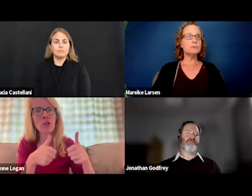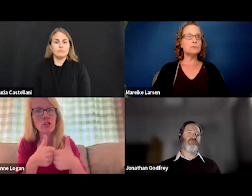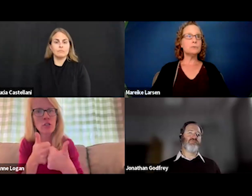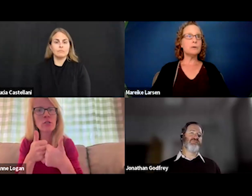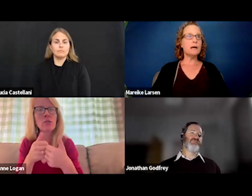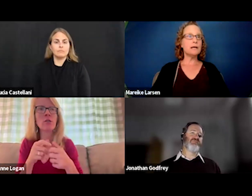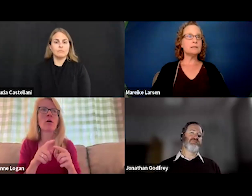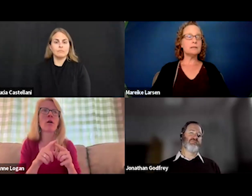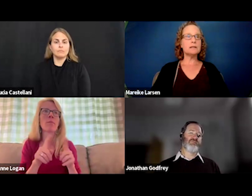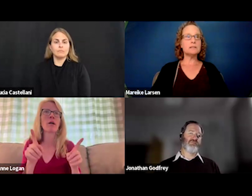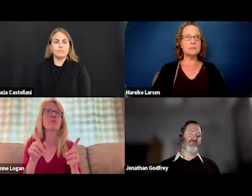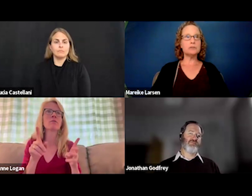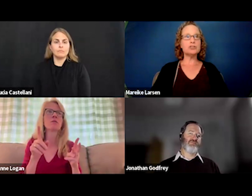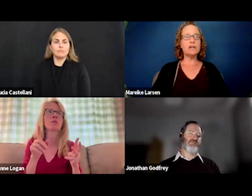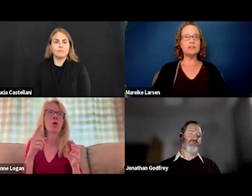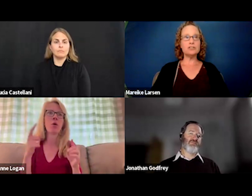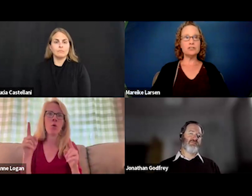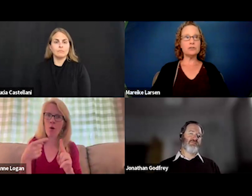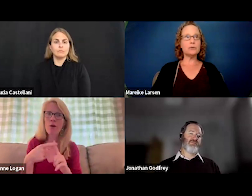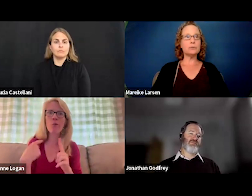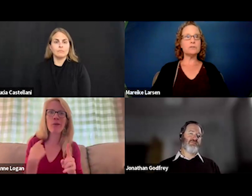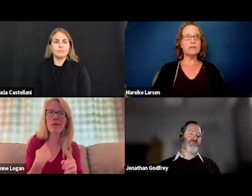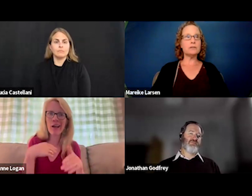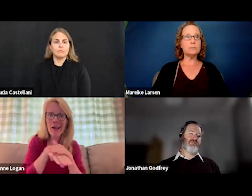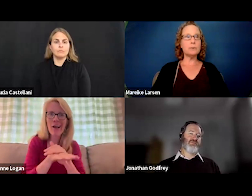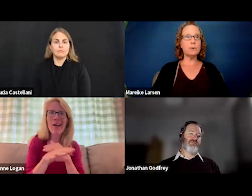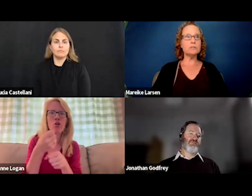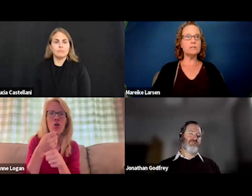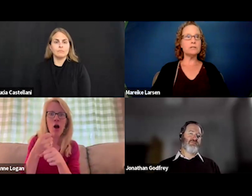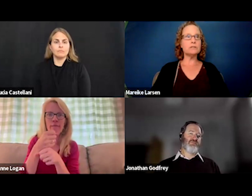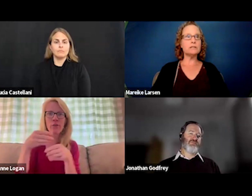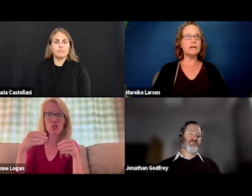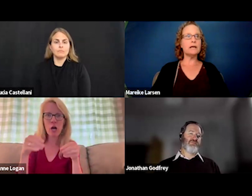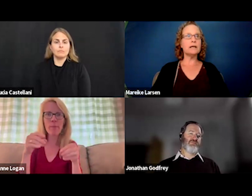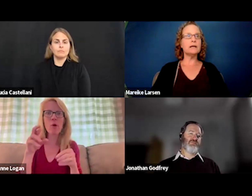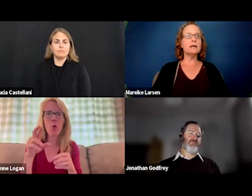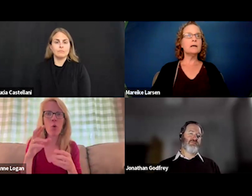who has similar challenges to those that have been posed here today.